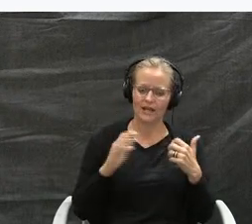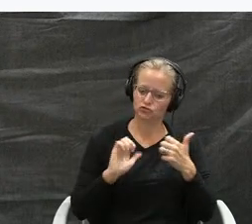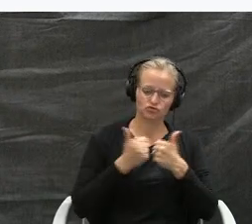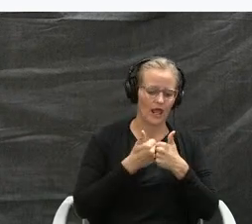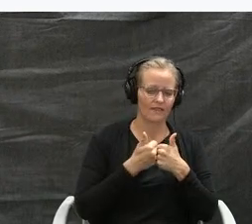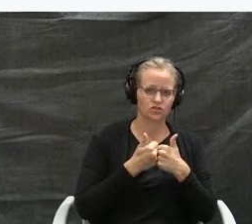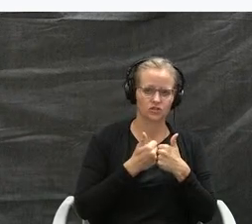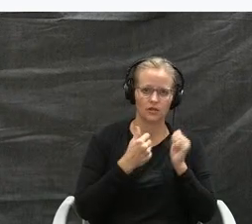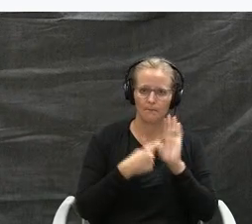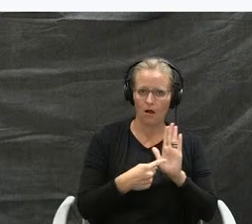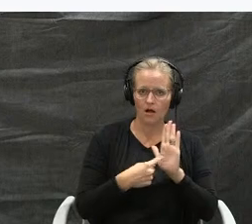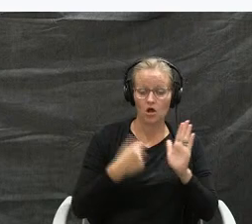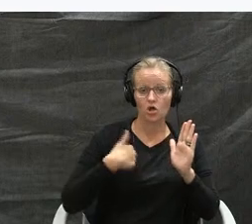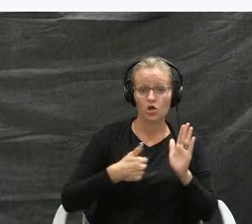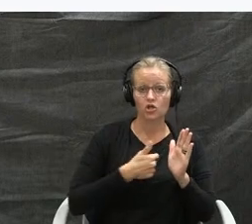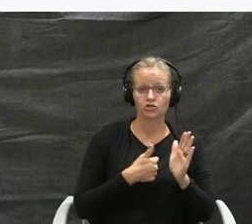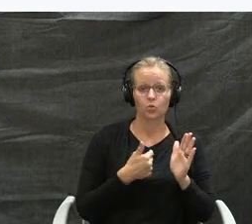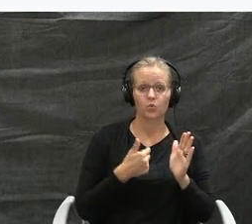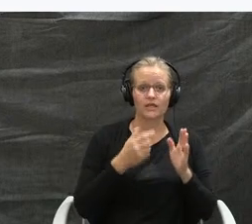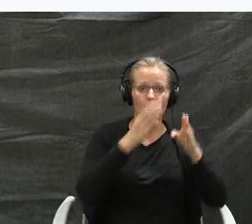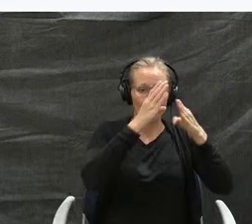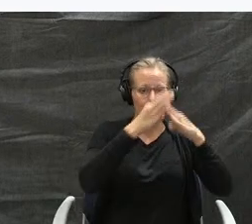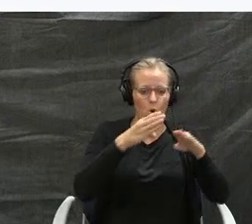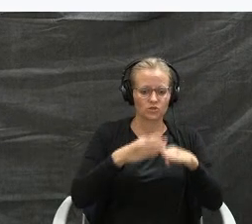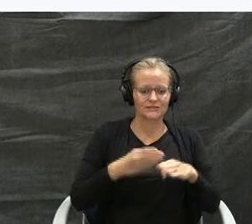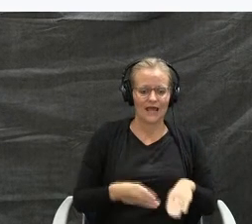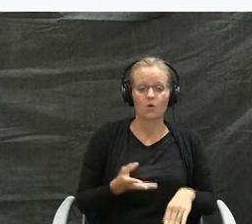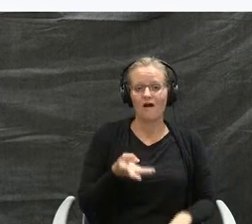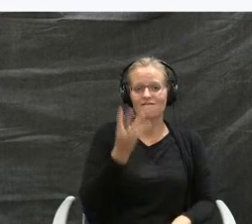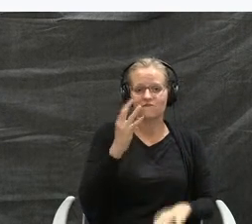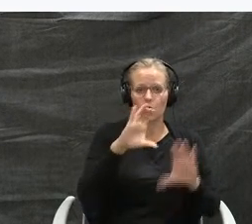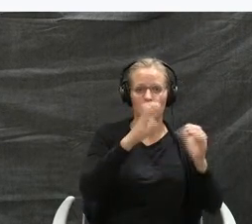broke our option down into four groups with Jennie, Cindy,